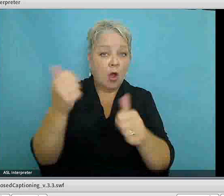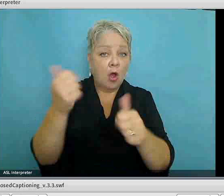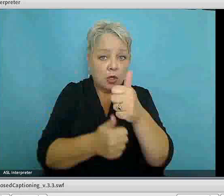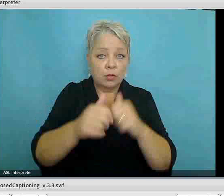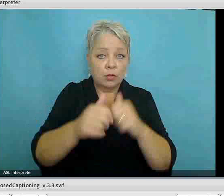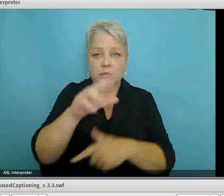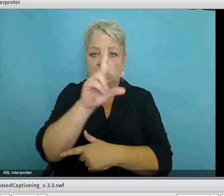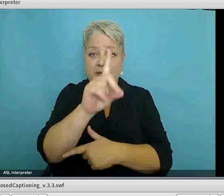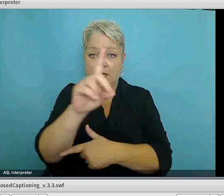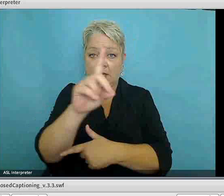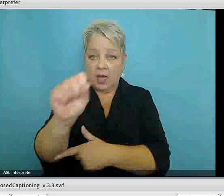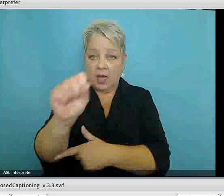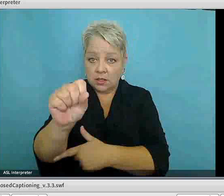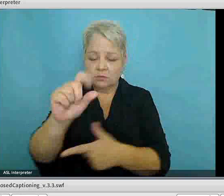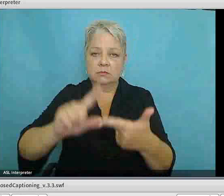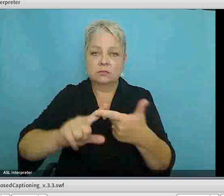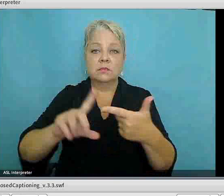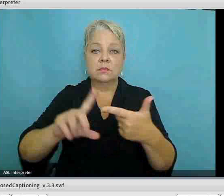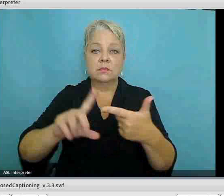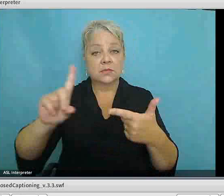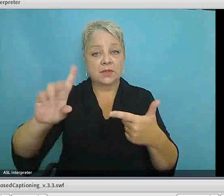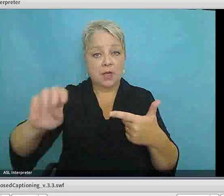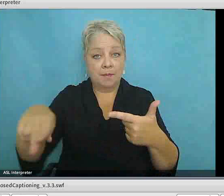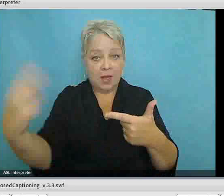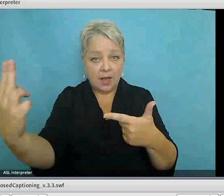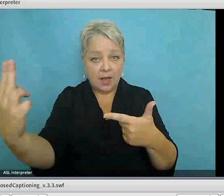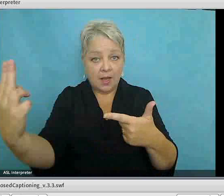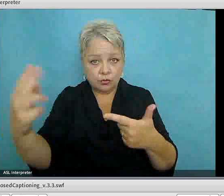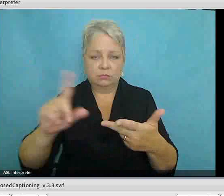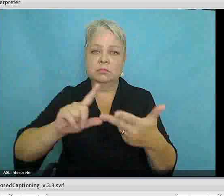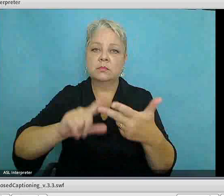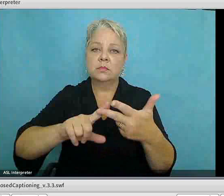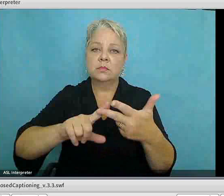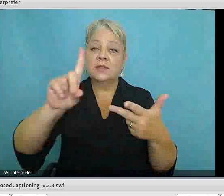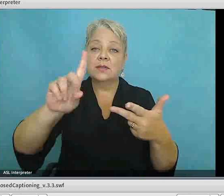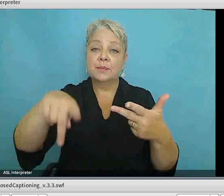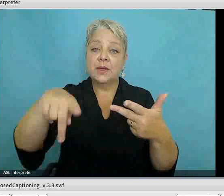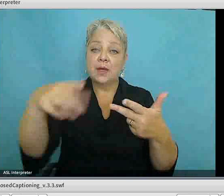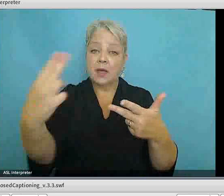Services, Department of Mental Health, Department of Public Health, Mass Commission for the